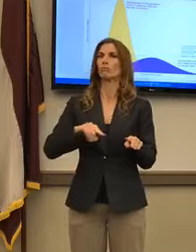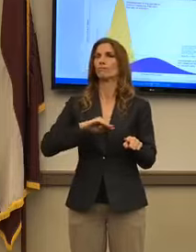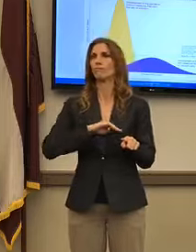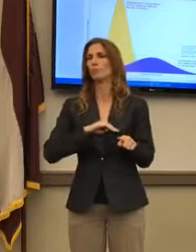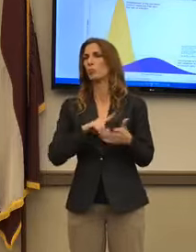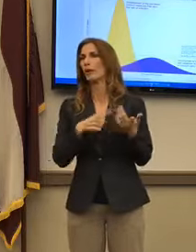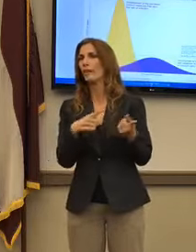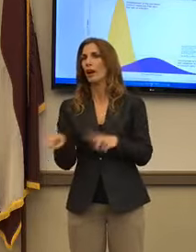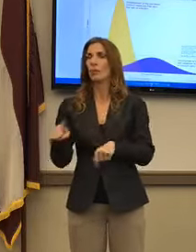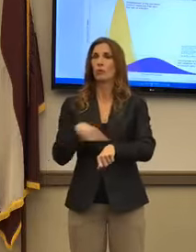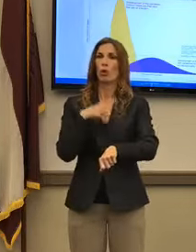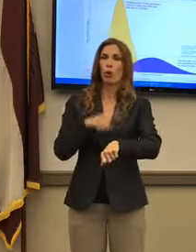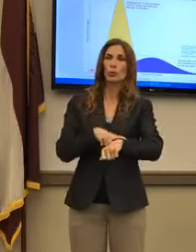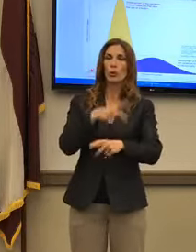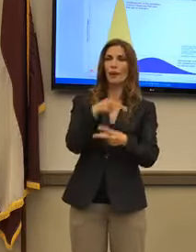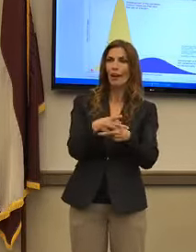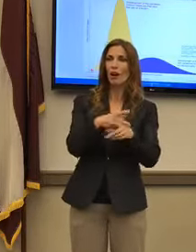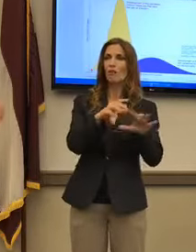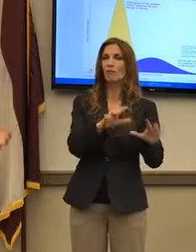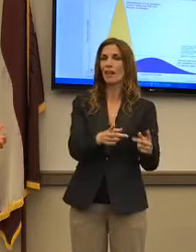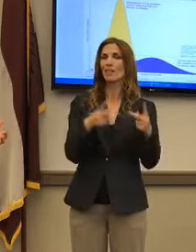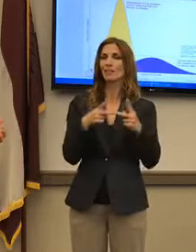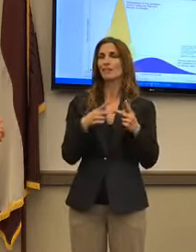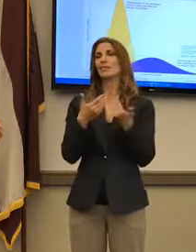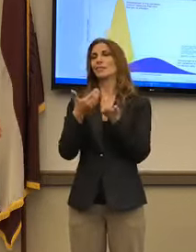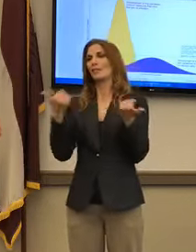happening in long-term care facilities separately from what's happening